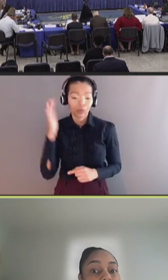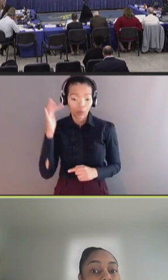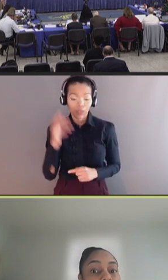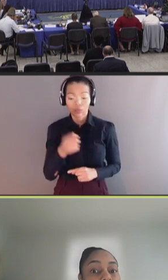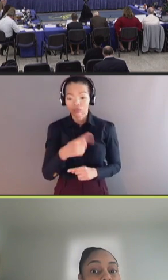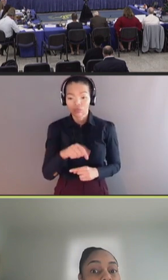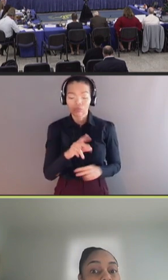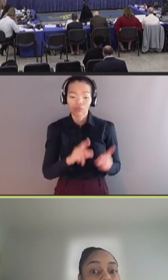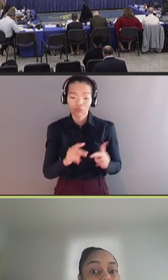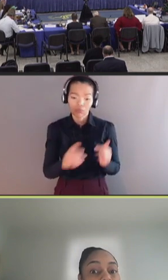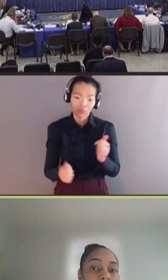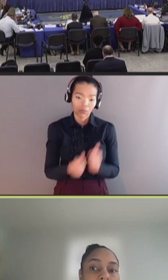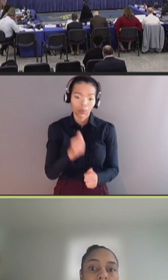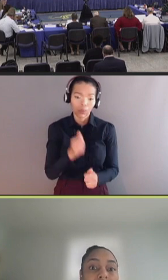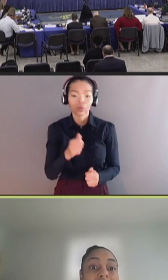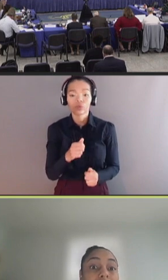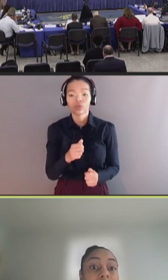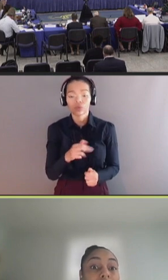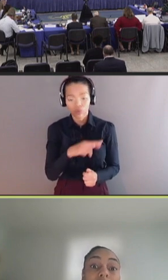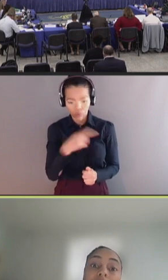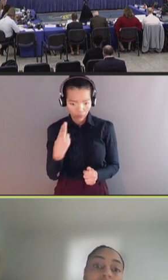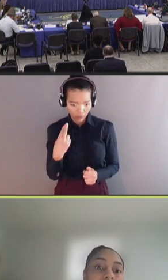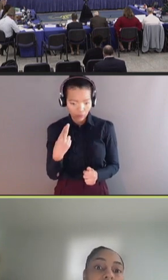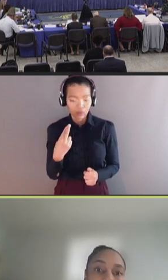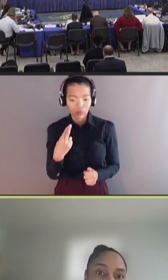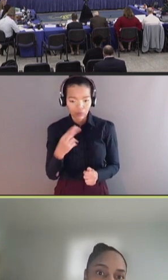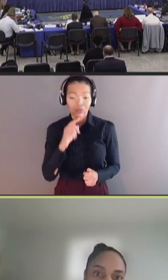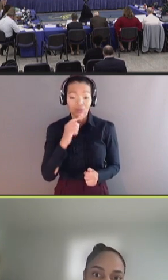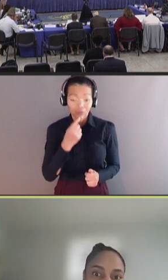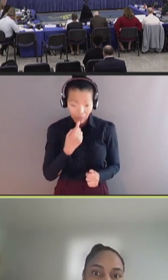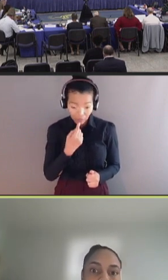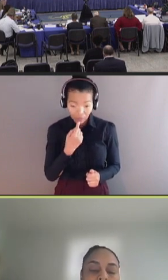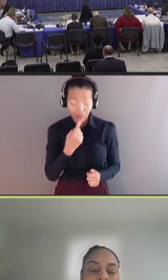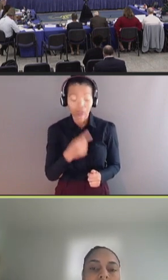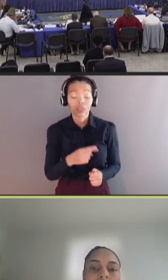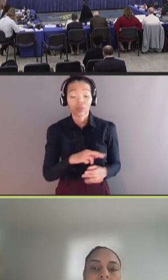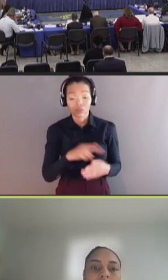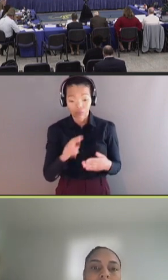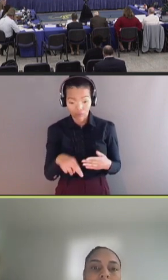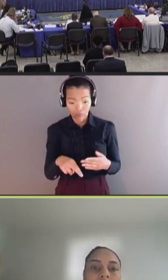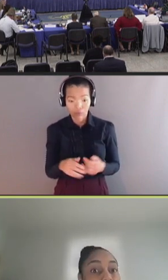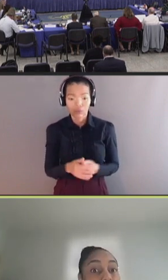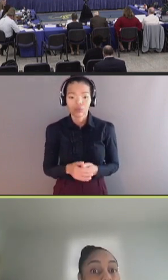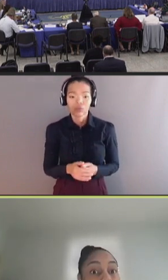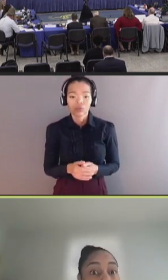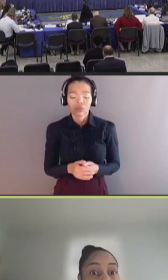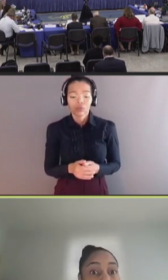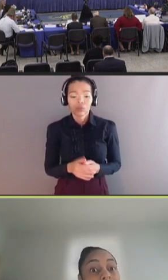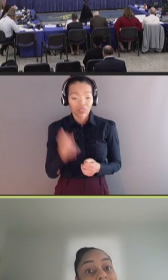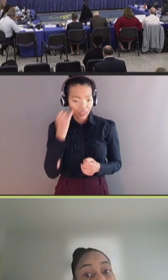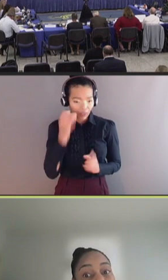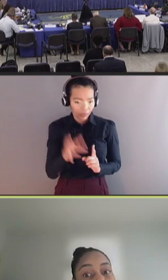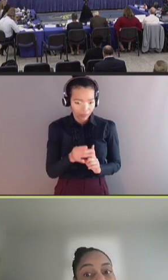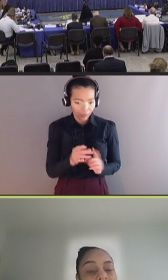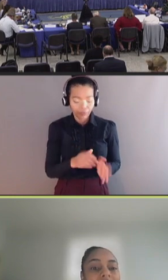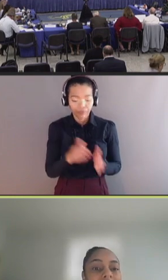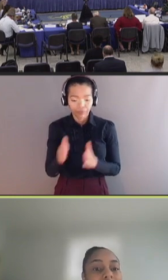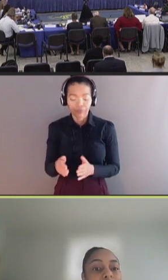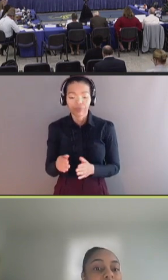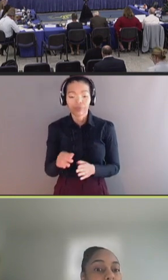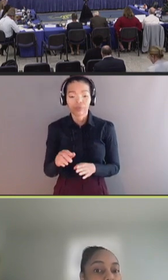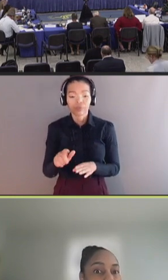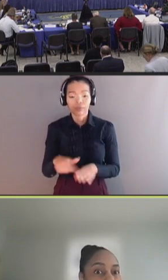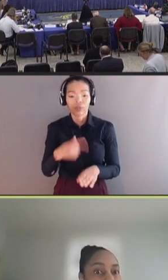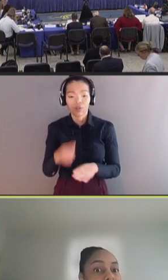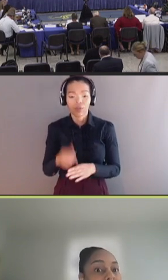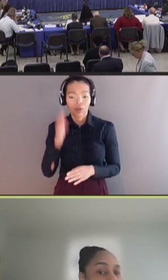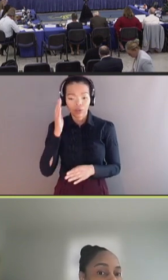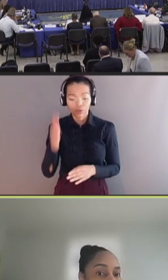most at-risk of severe outcomes, long term care facilities, including older adults and people